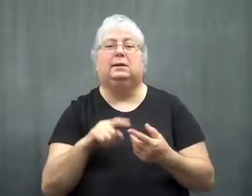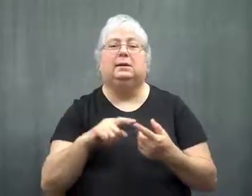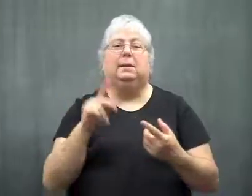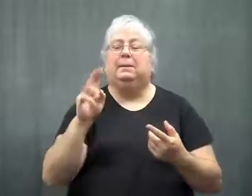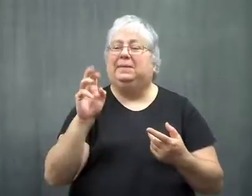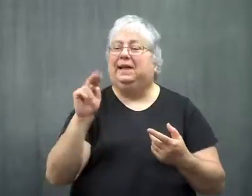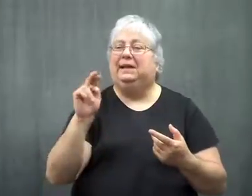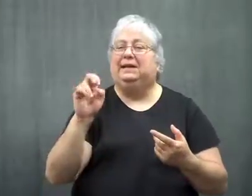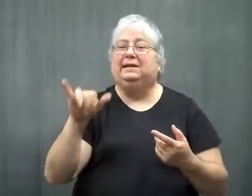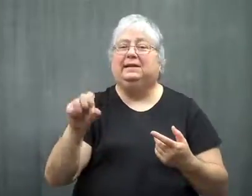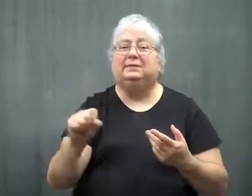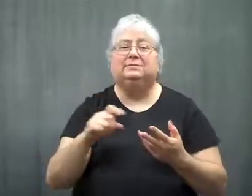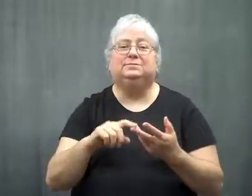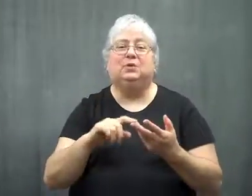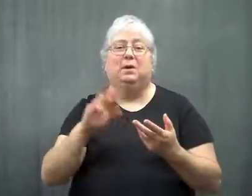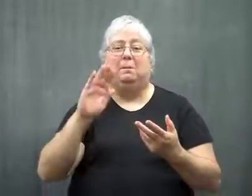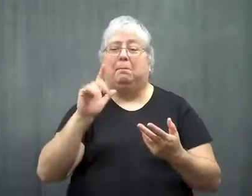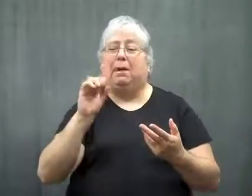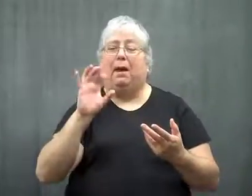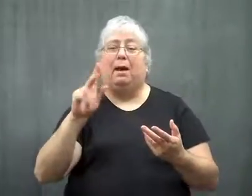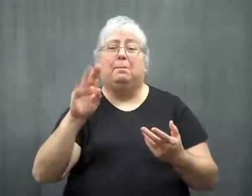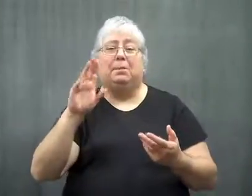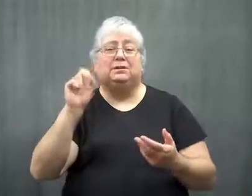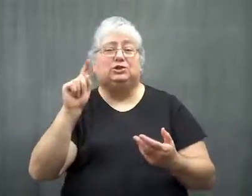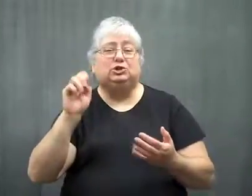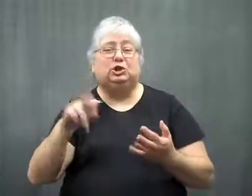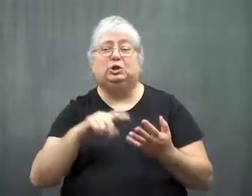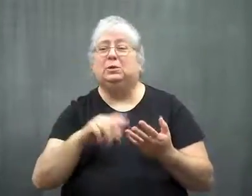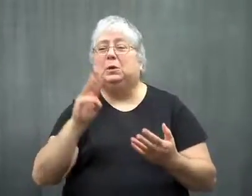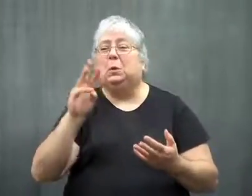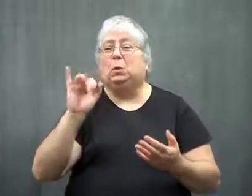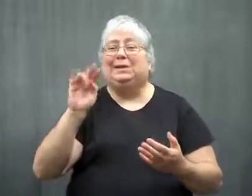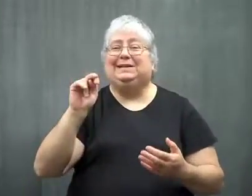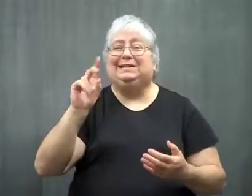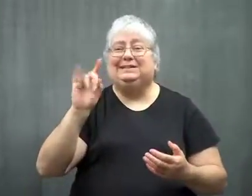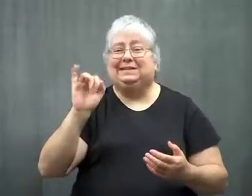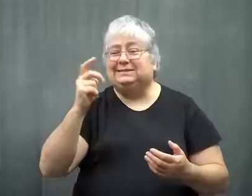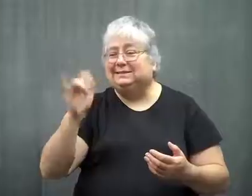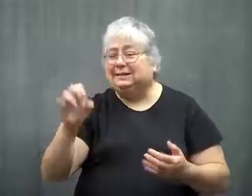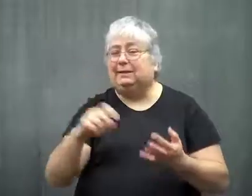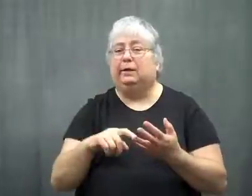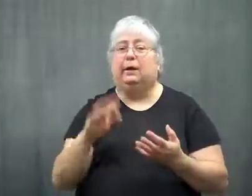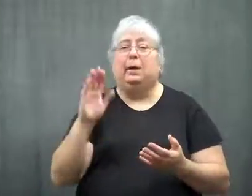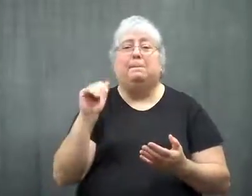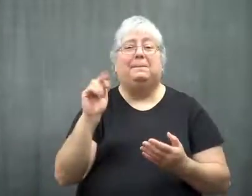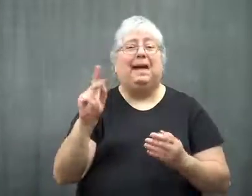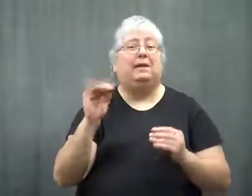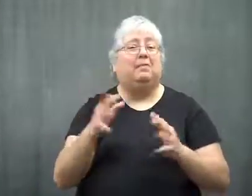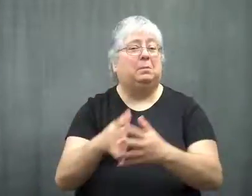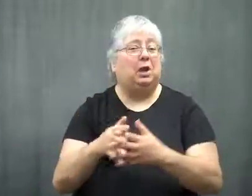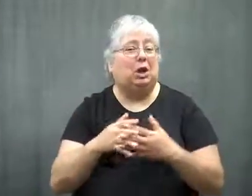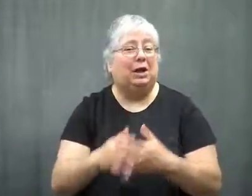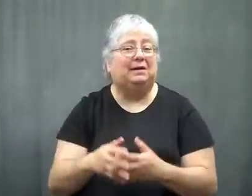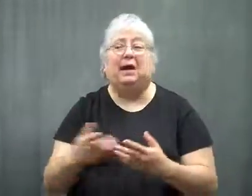Penney's, Blockbuster, Winn-Dixie, Bank of America,